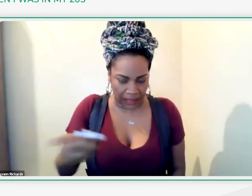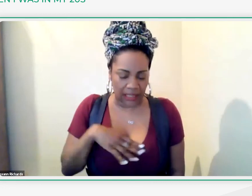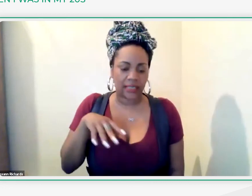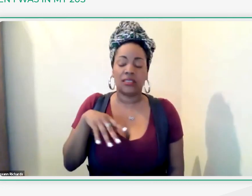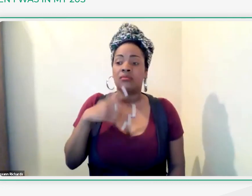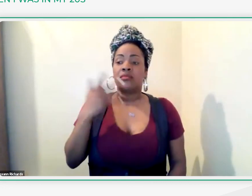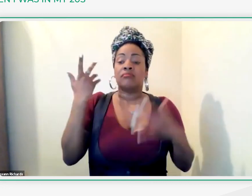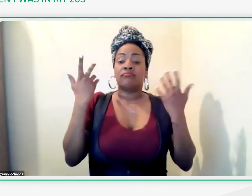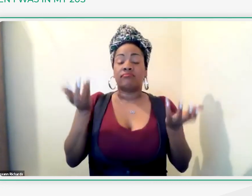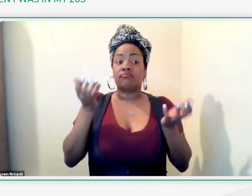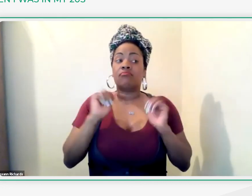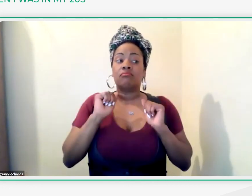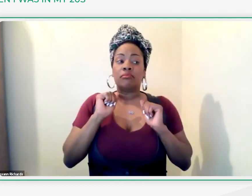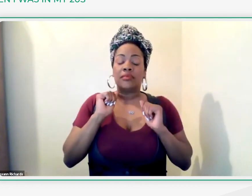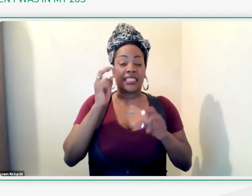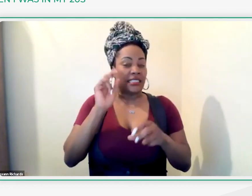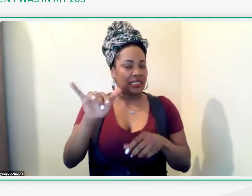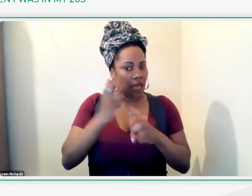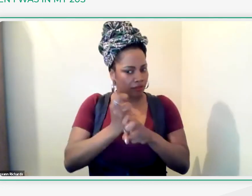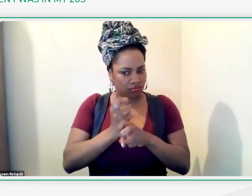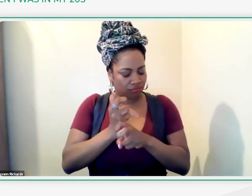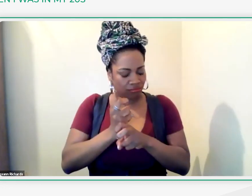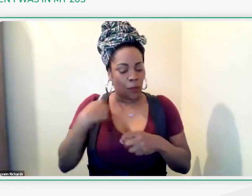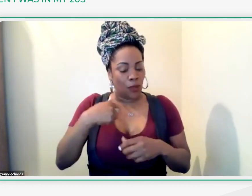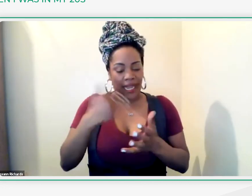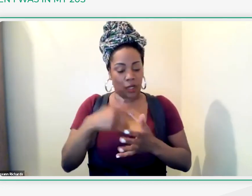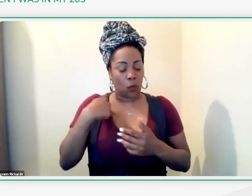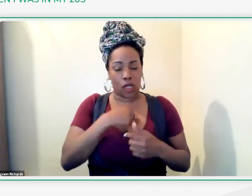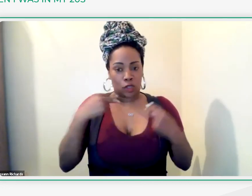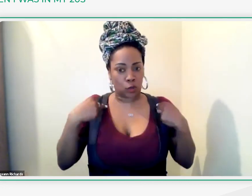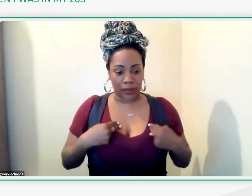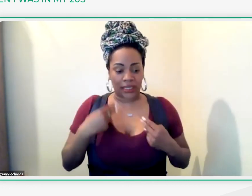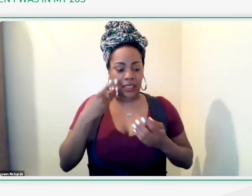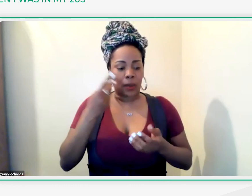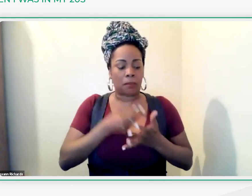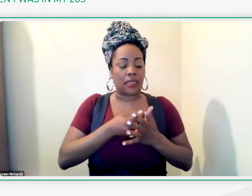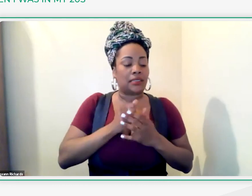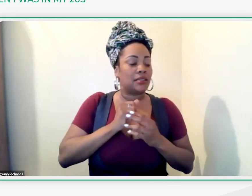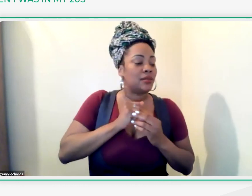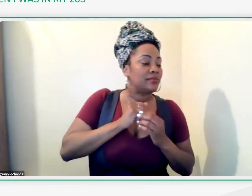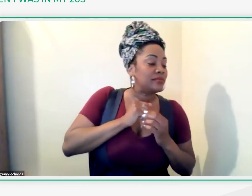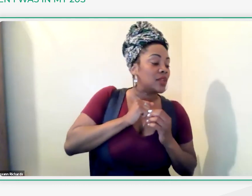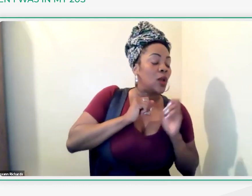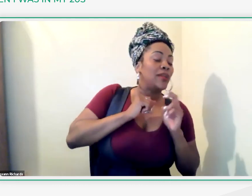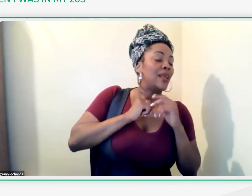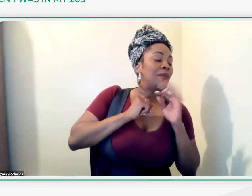But, it's not on your mind. It's hard. Like I said, we are human.